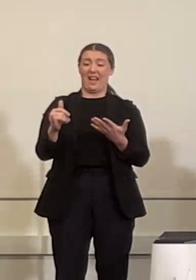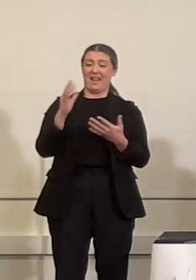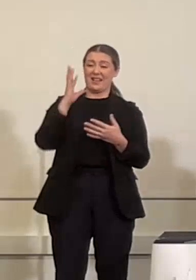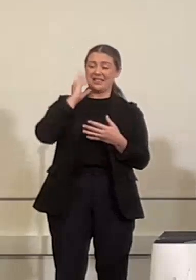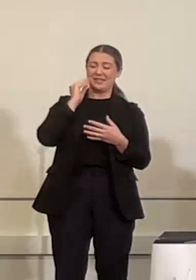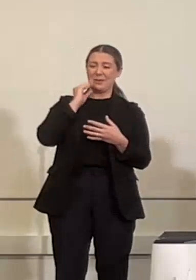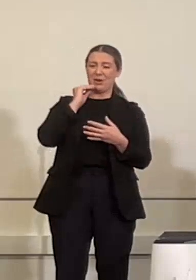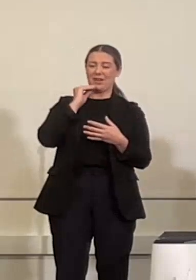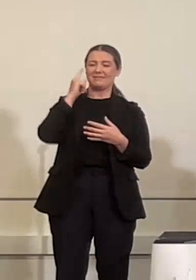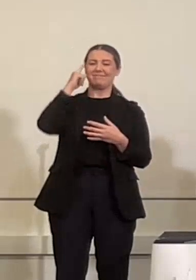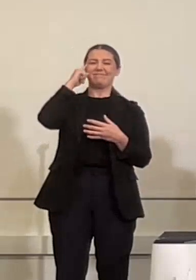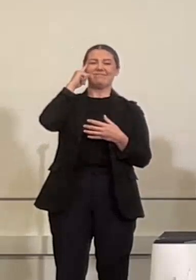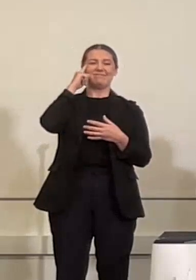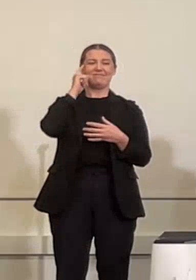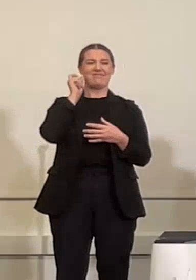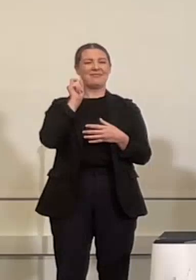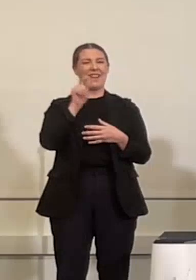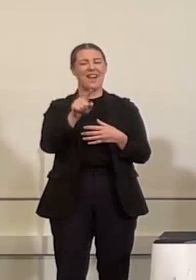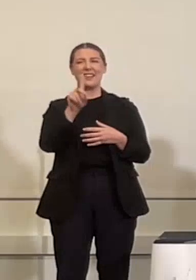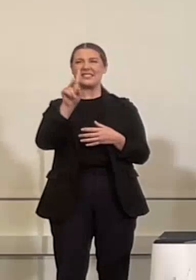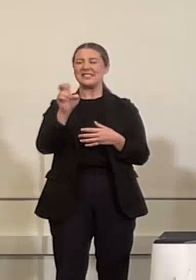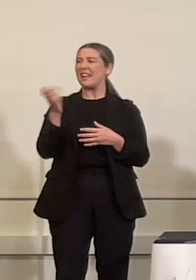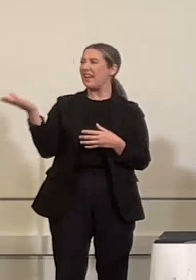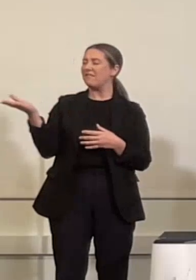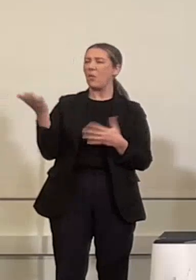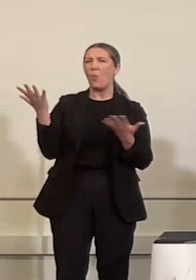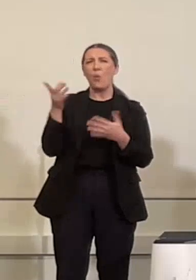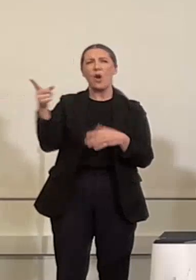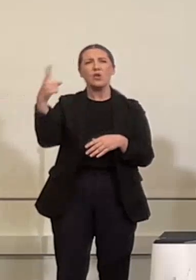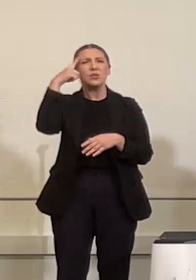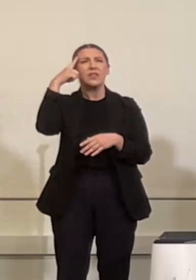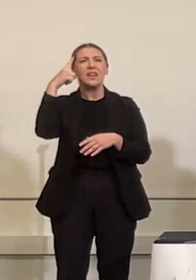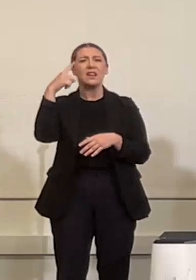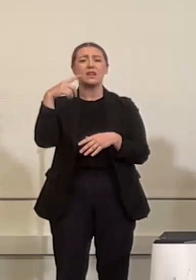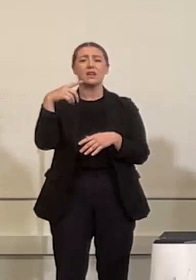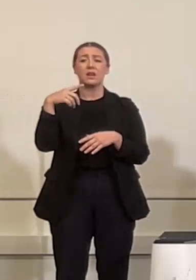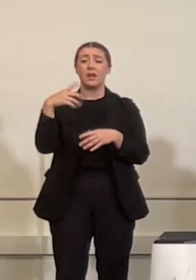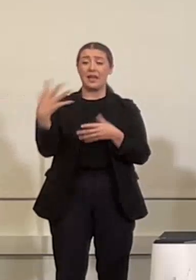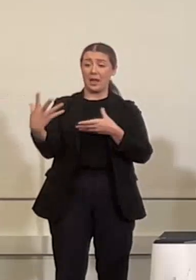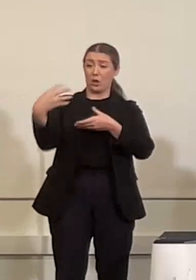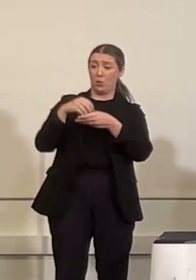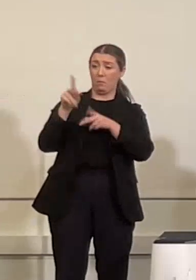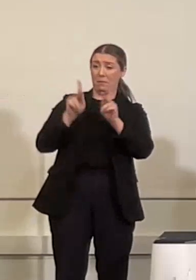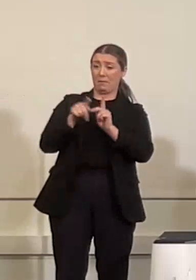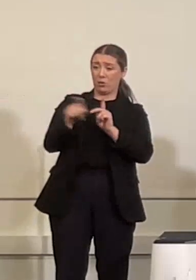What do you think is the importance of in including people with disabilities?